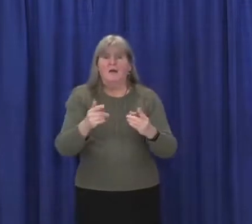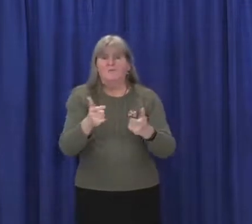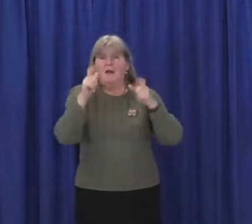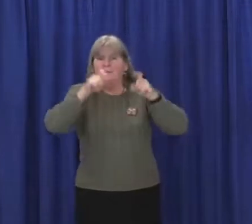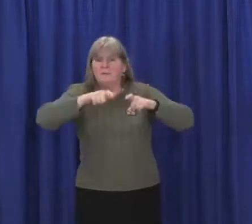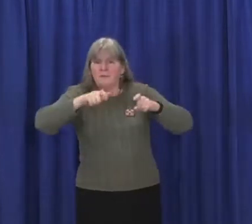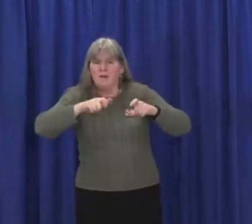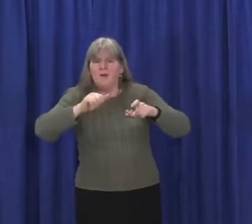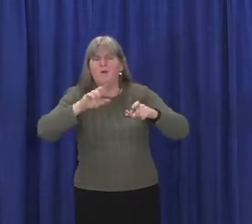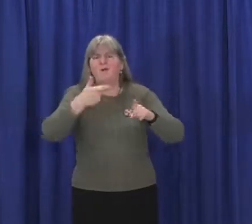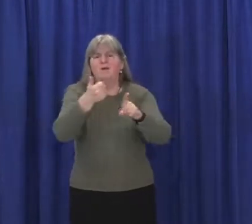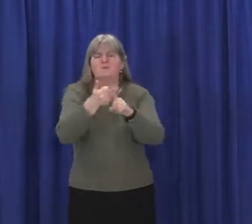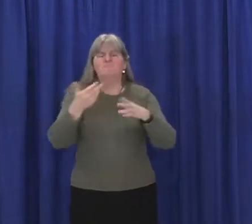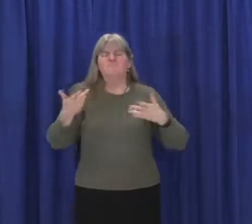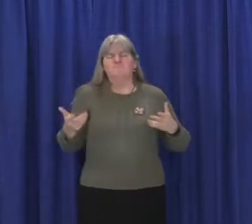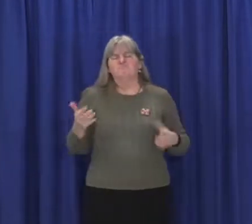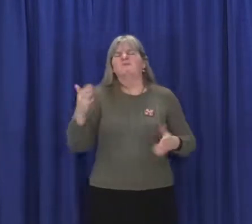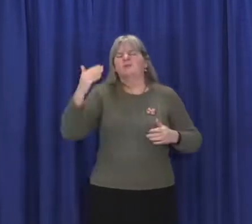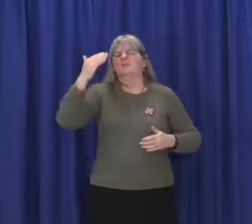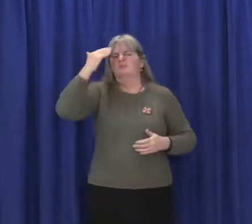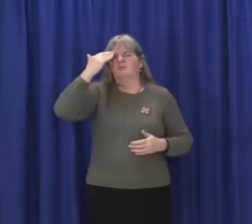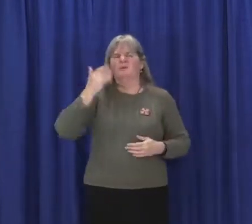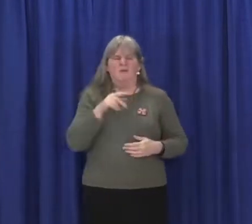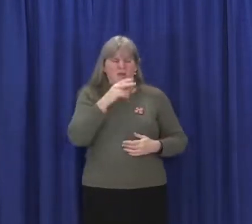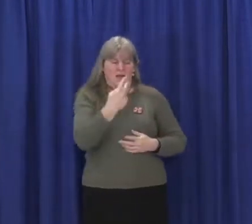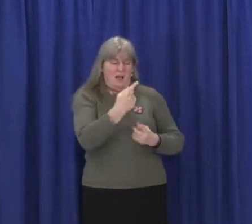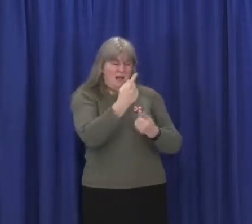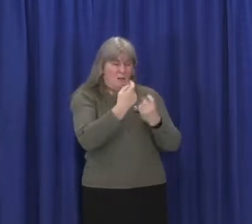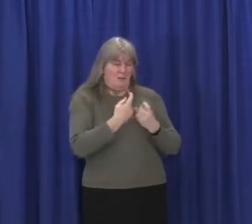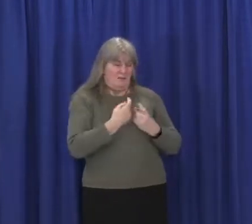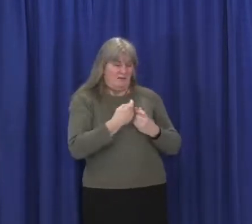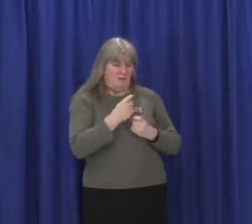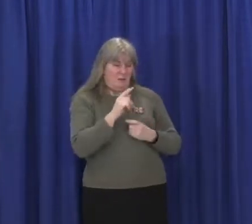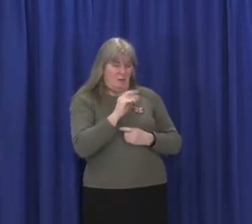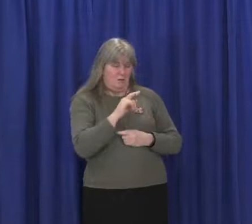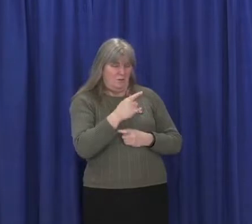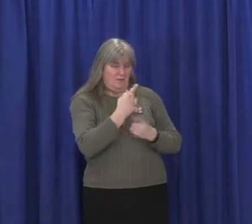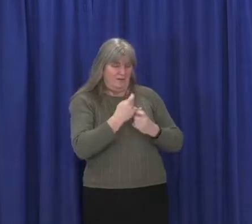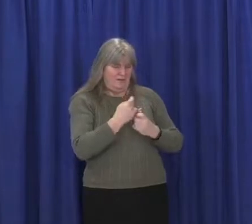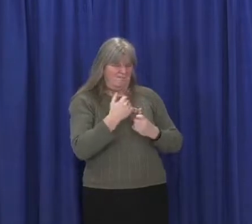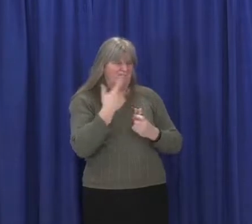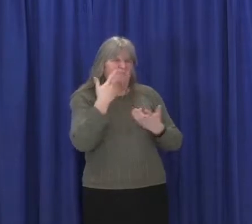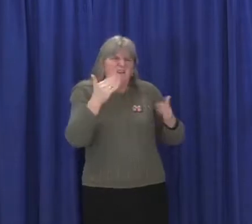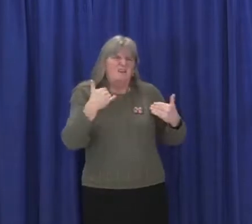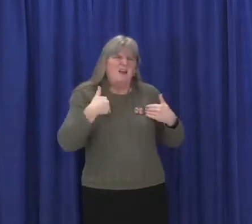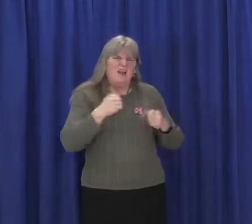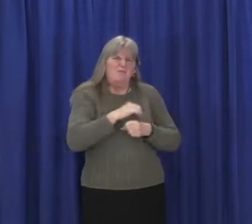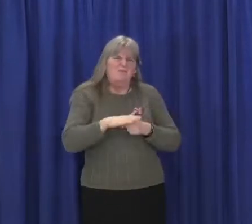that you have COVID based on the tools and self isolate until your symptoms have fully cleared up.